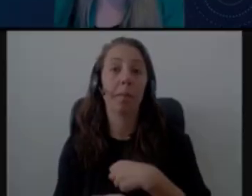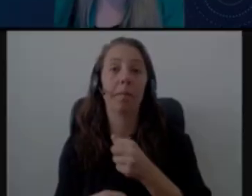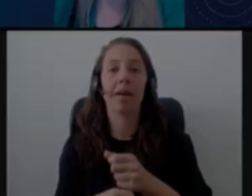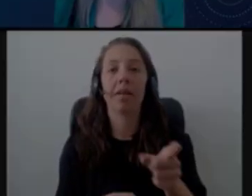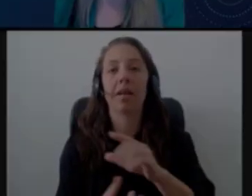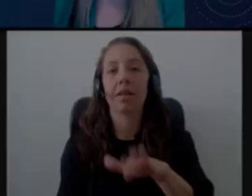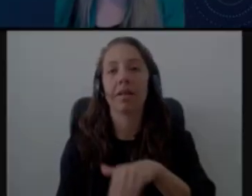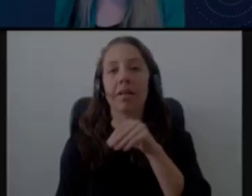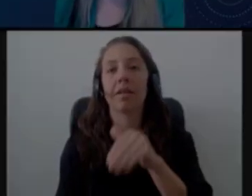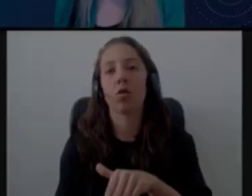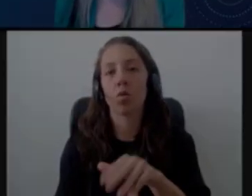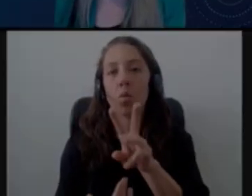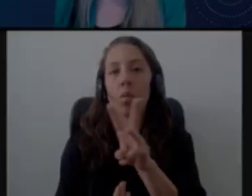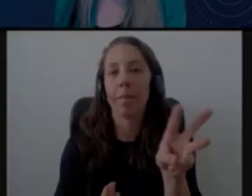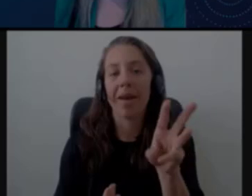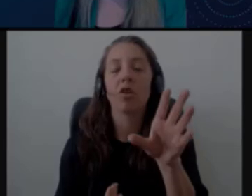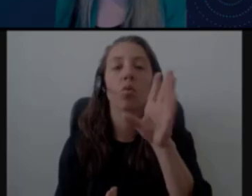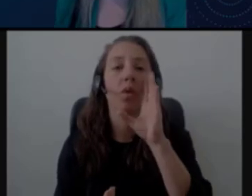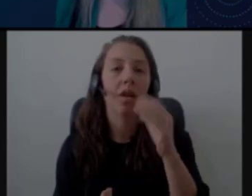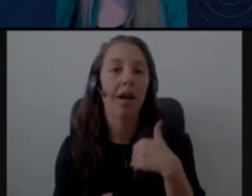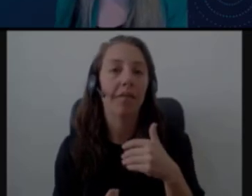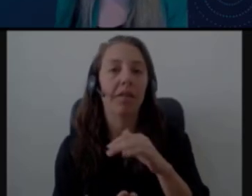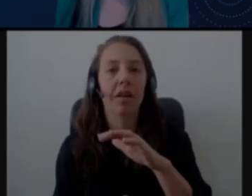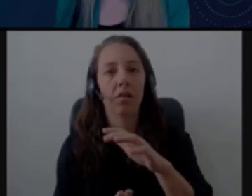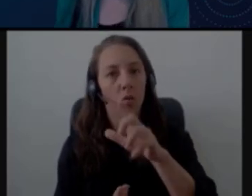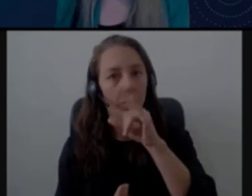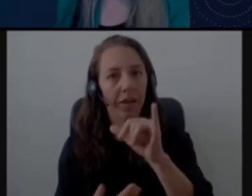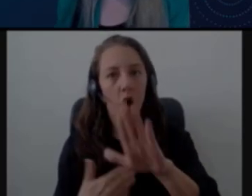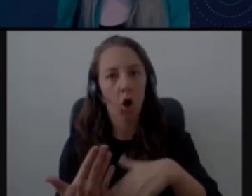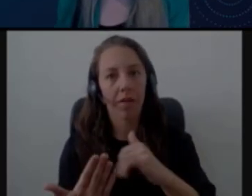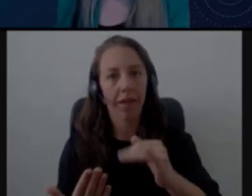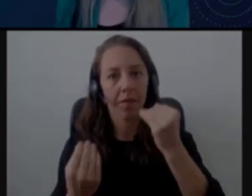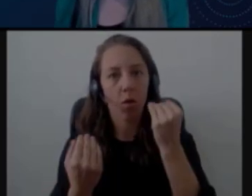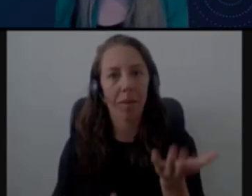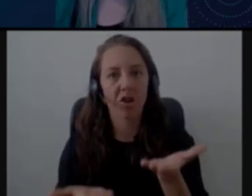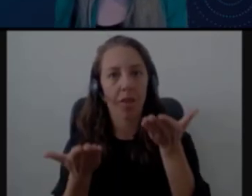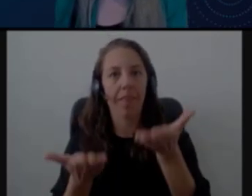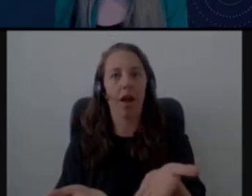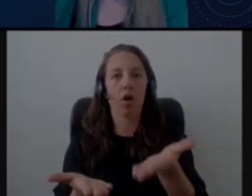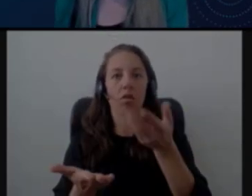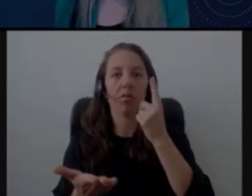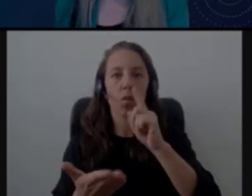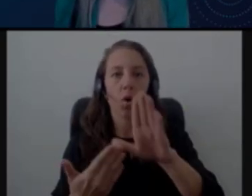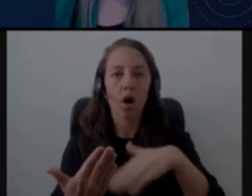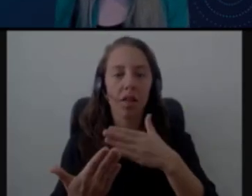that will serve as a central source of information for these changes. So as guide notices with details are published